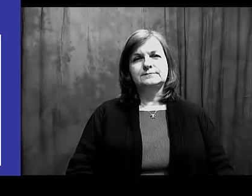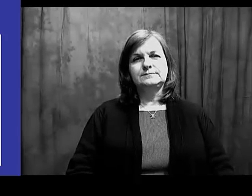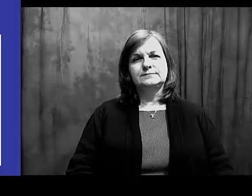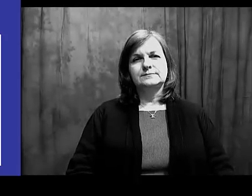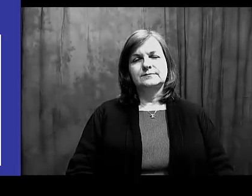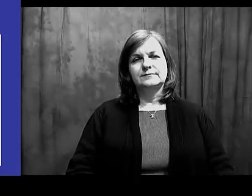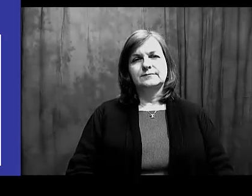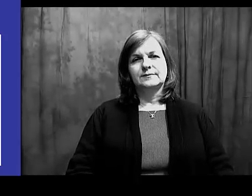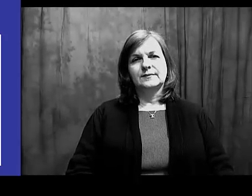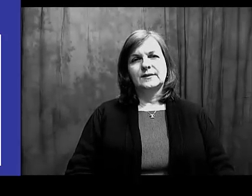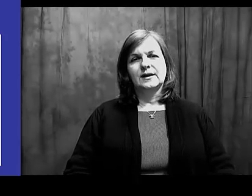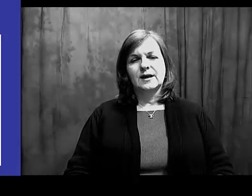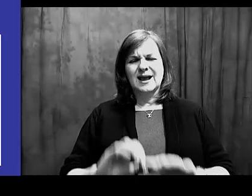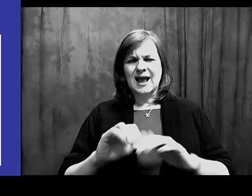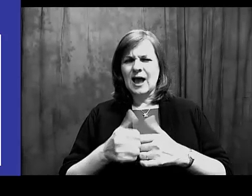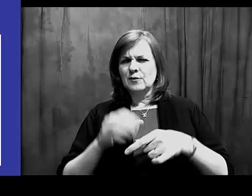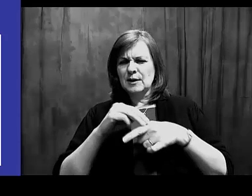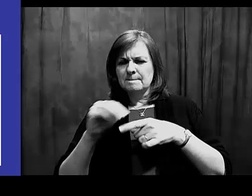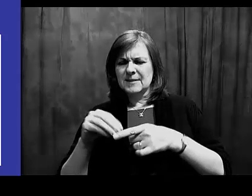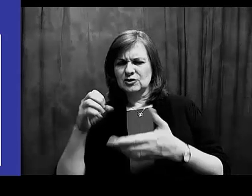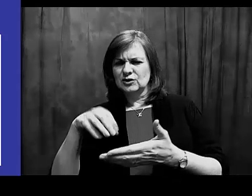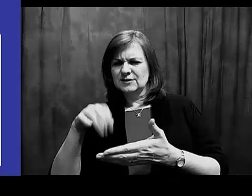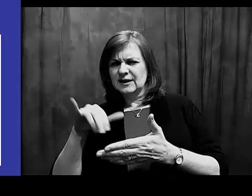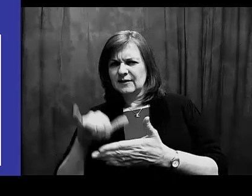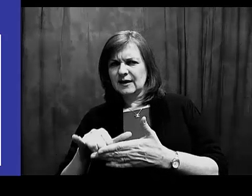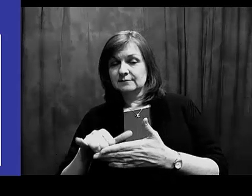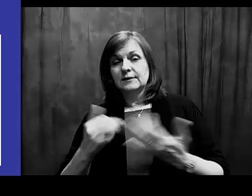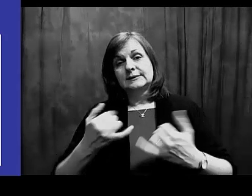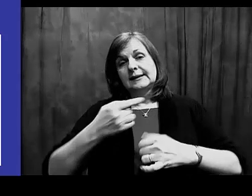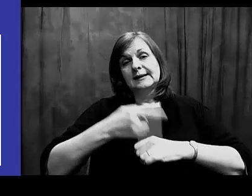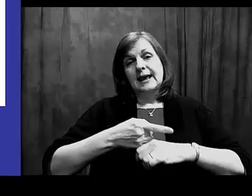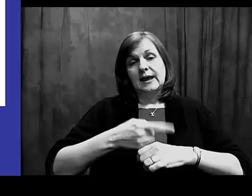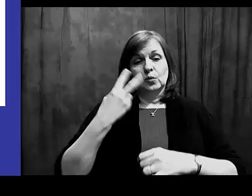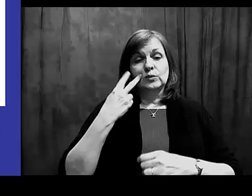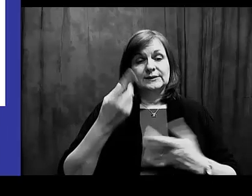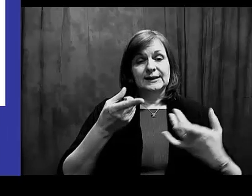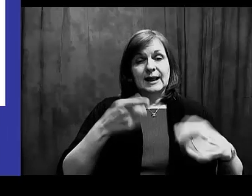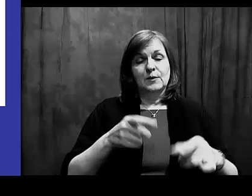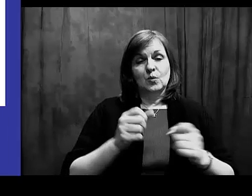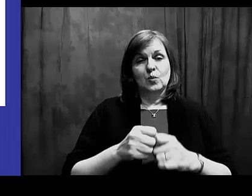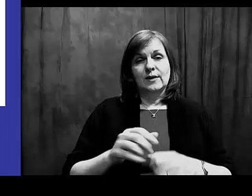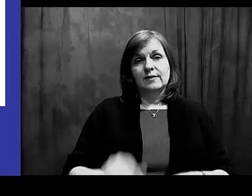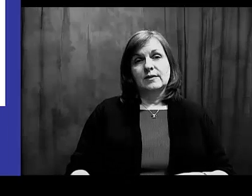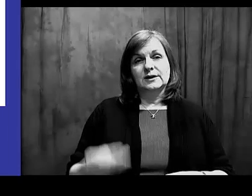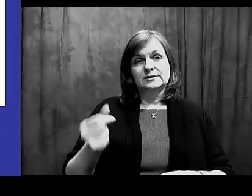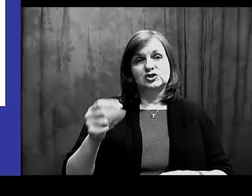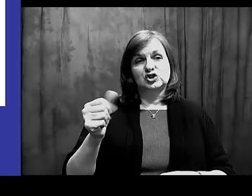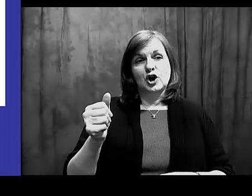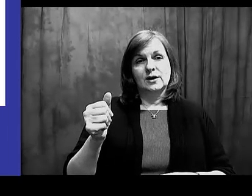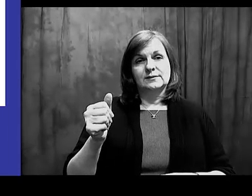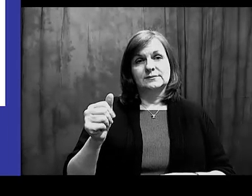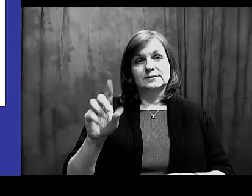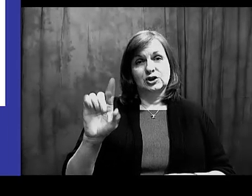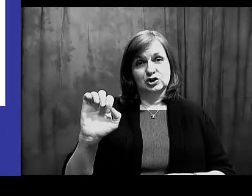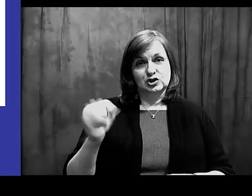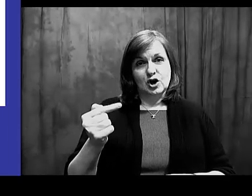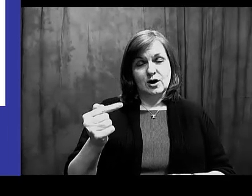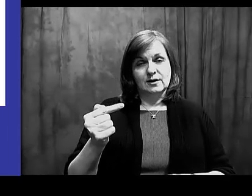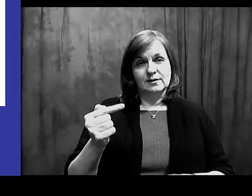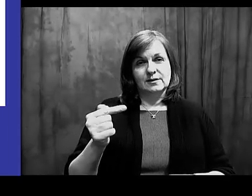so how did he start looking at this even more well we look at it today a lot in dogs because